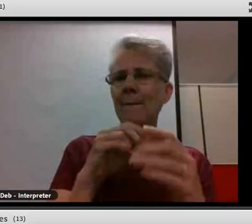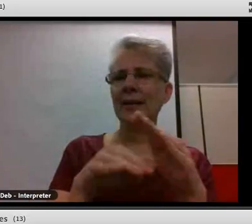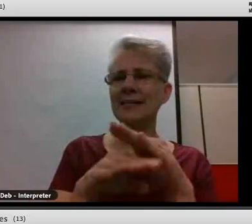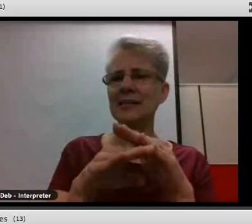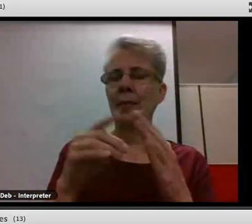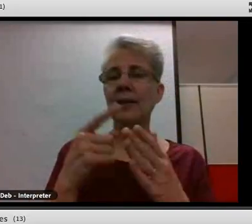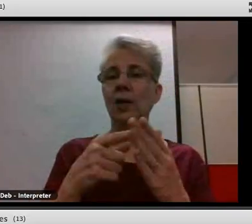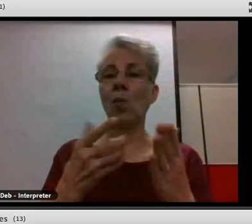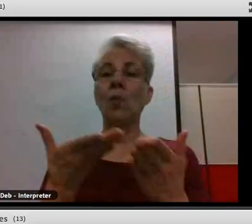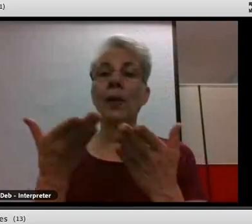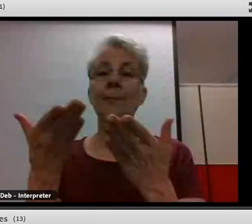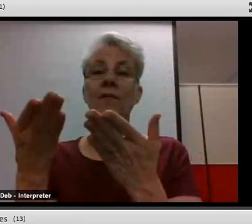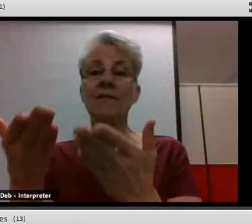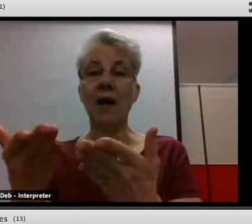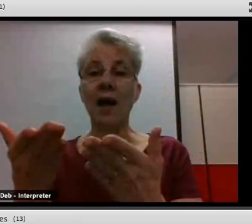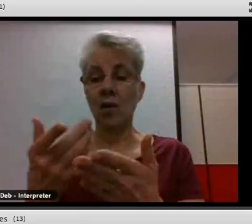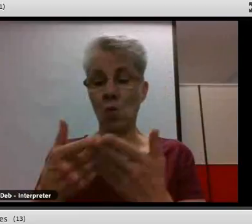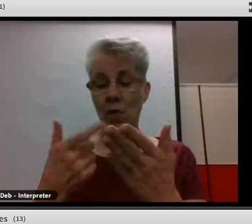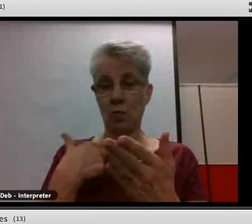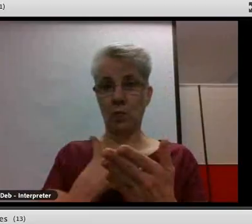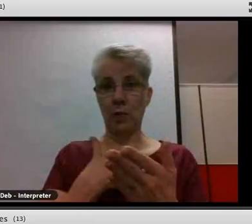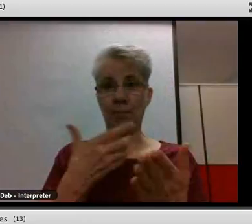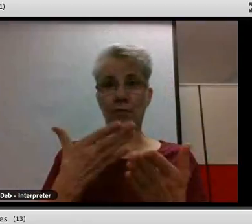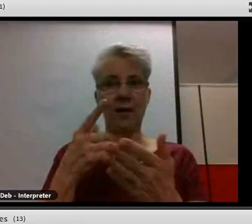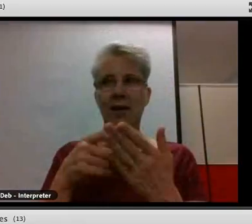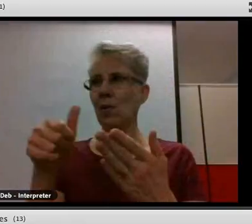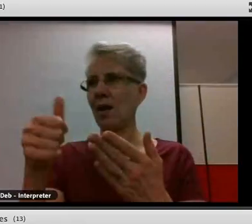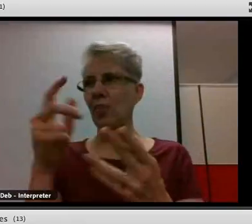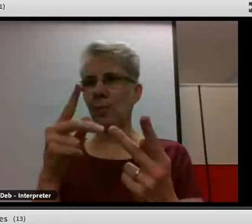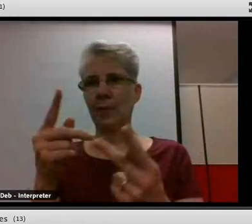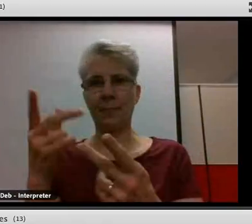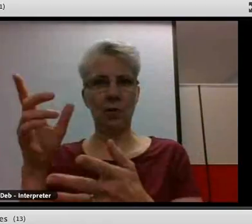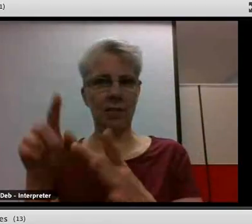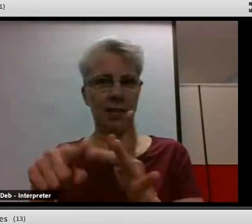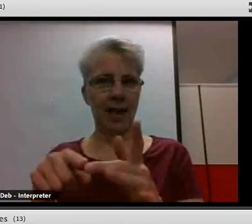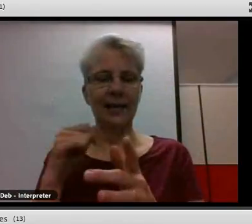Flashing is not great because that can cause seizures for some people